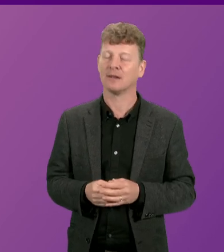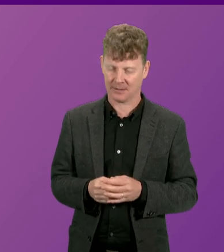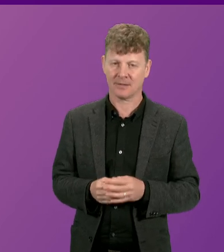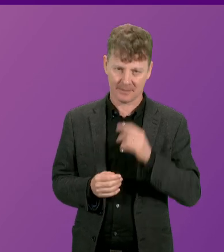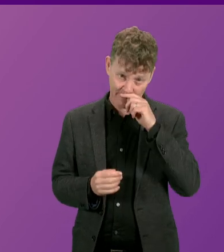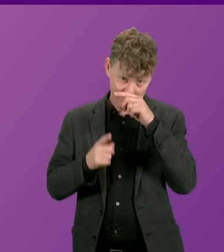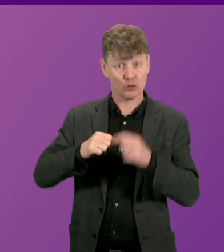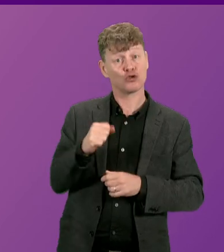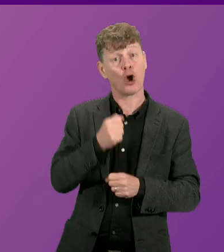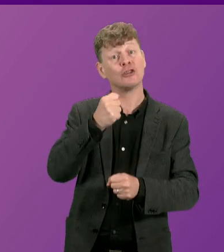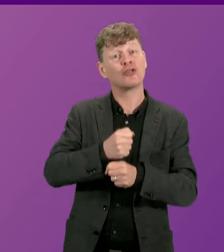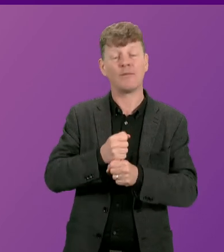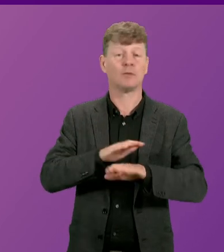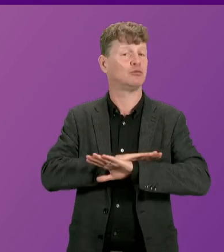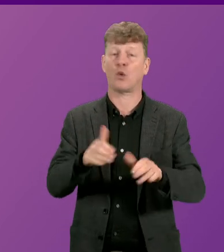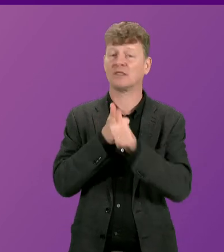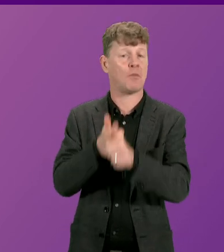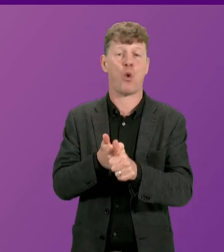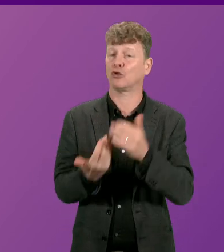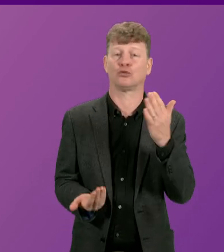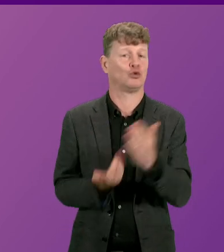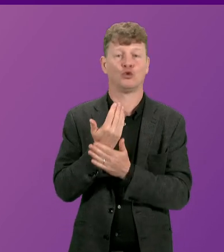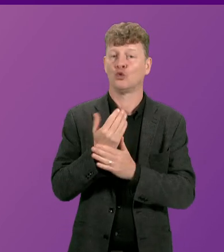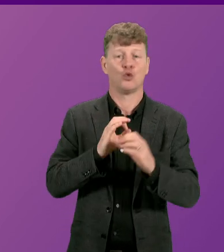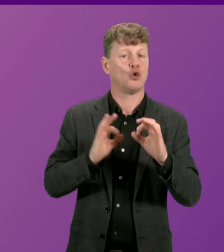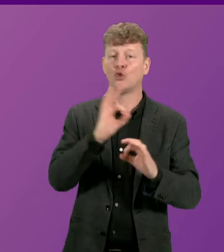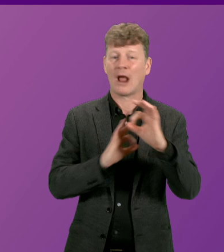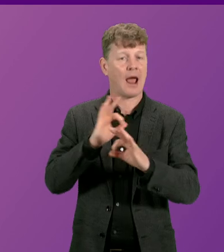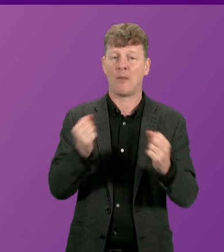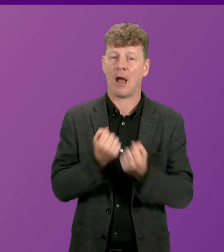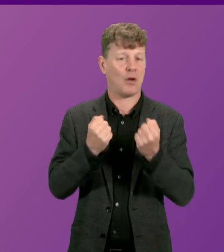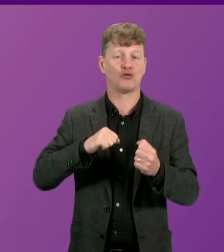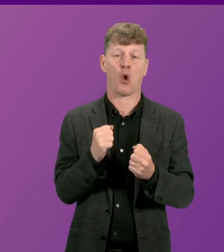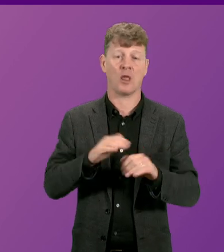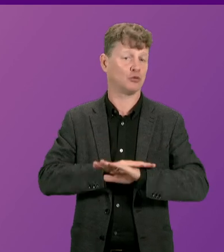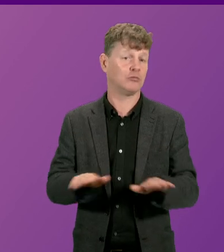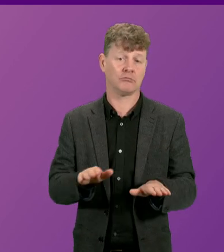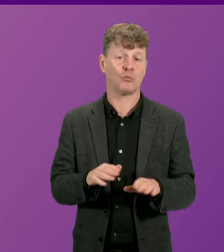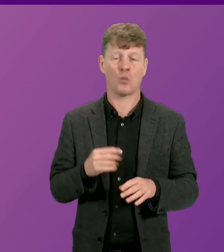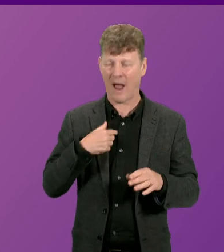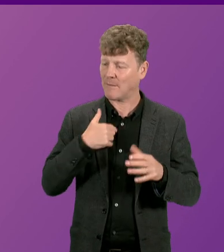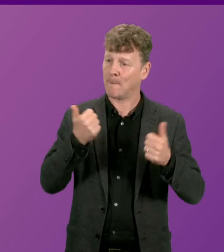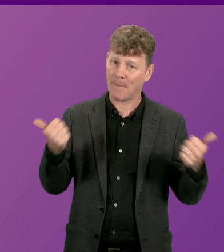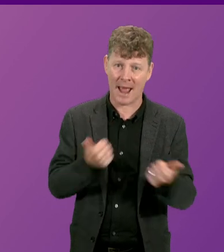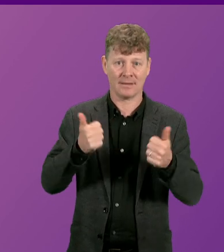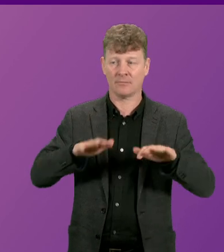The Scottish Government does not support the building of new nuclear power stations in Scotland. We have abundant natural resources and a highly skilled